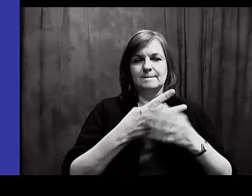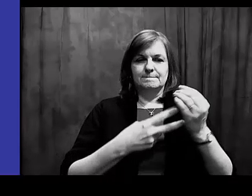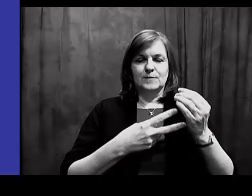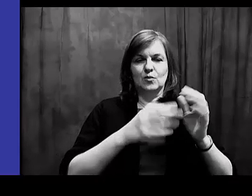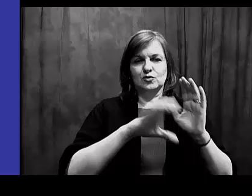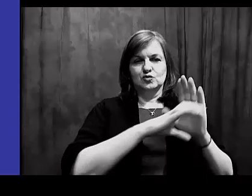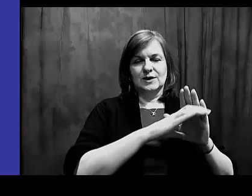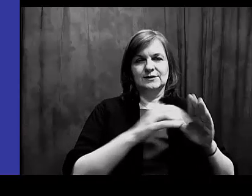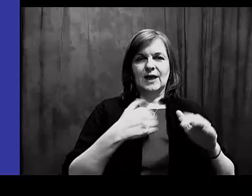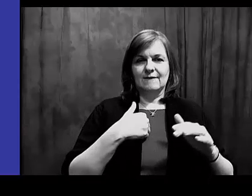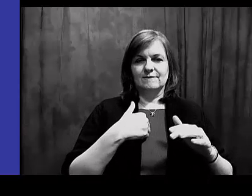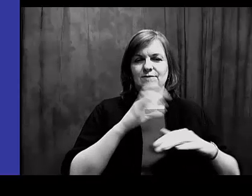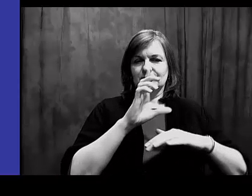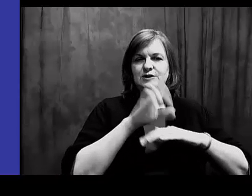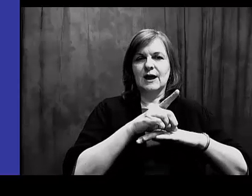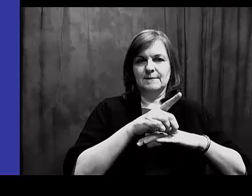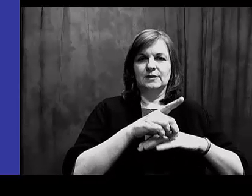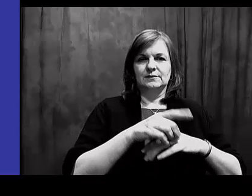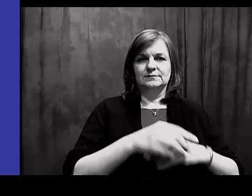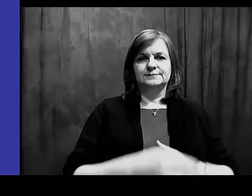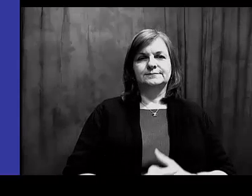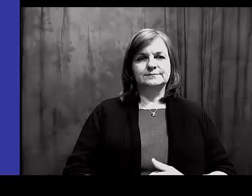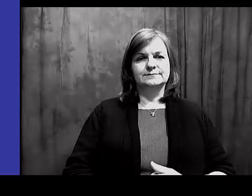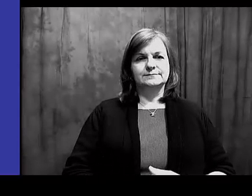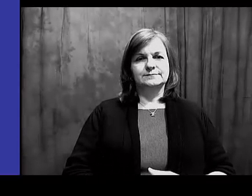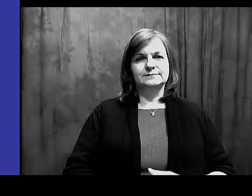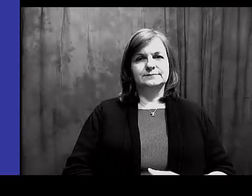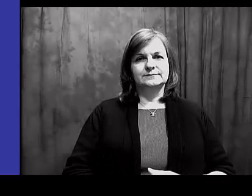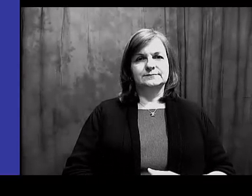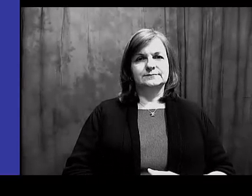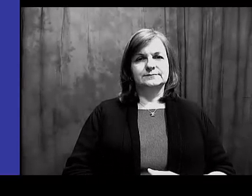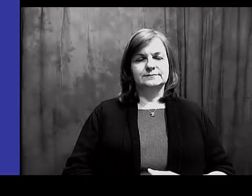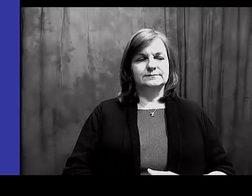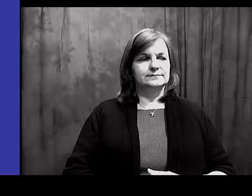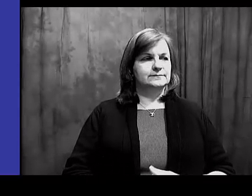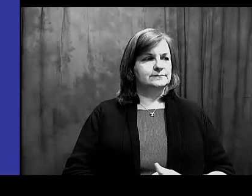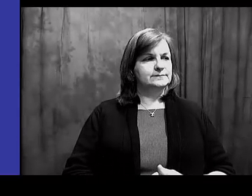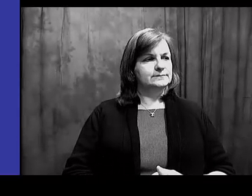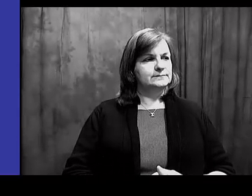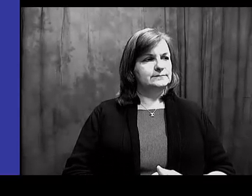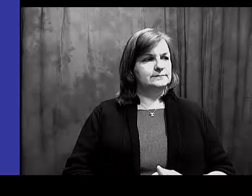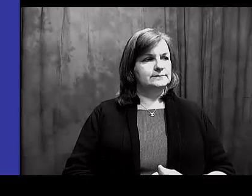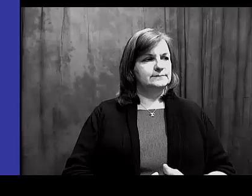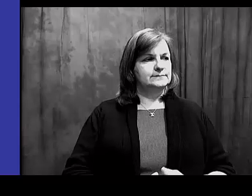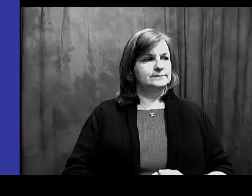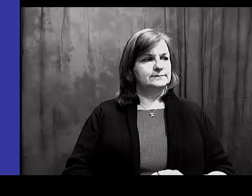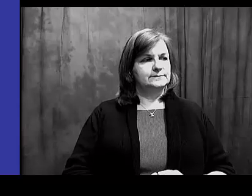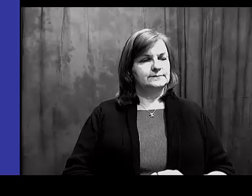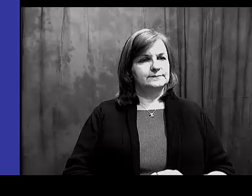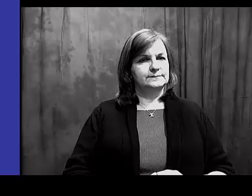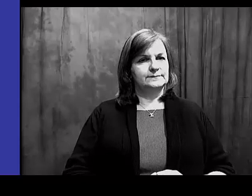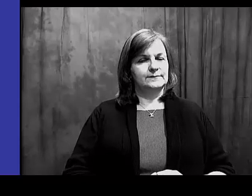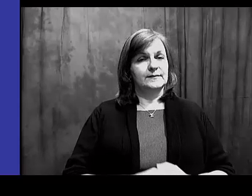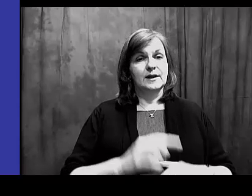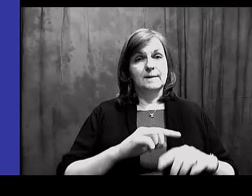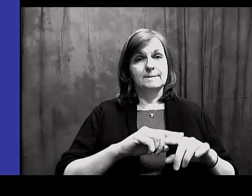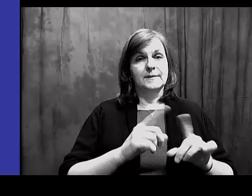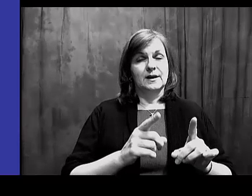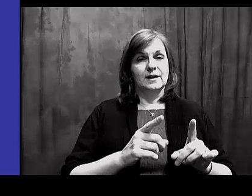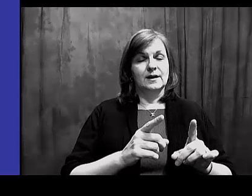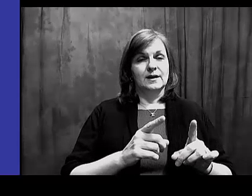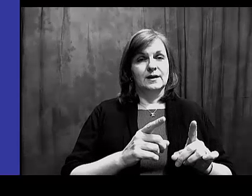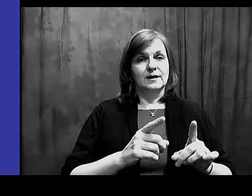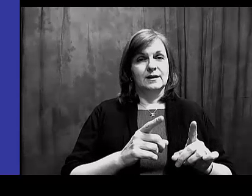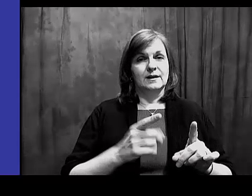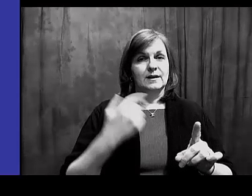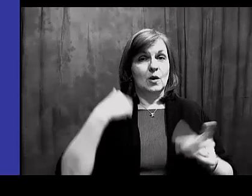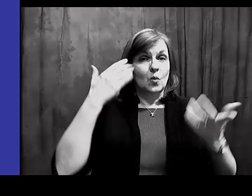was dominant for both traits